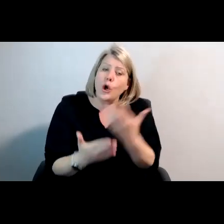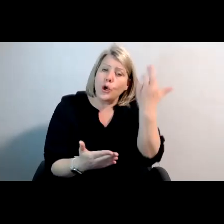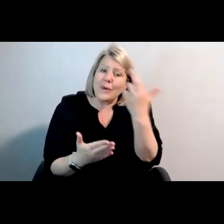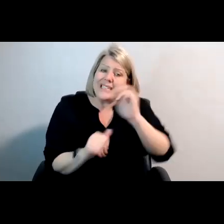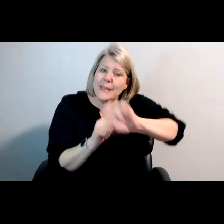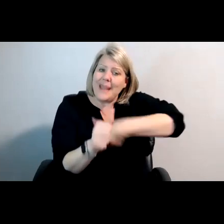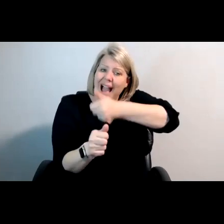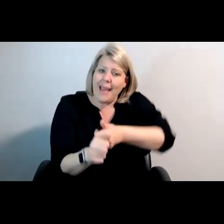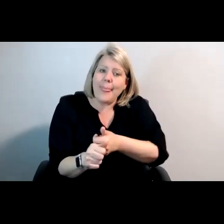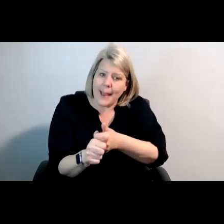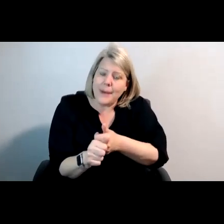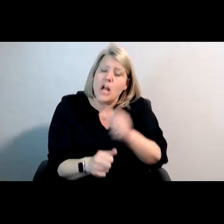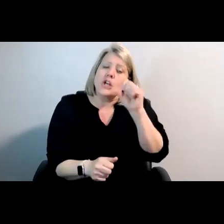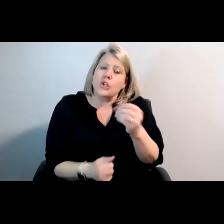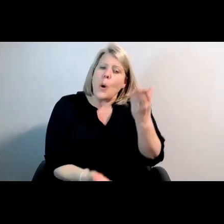And so you might need to just push forward.